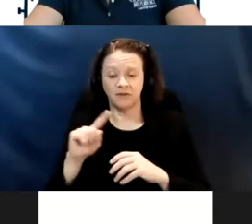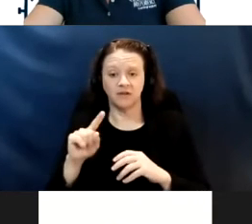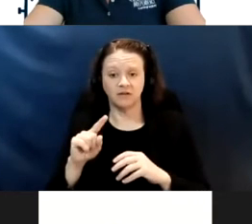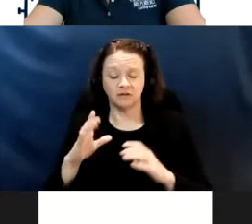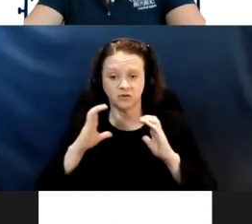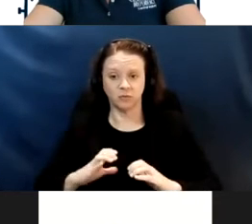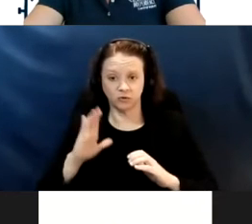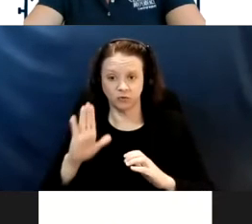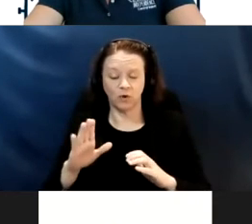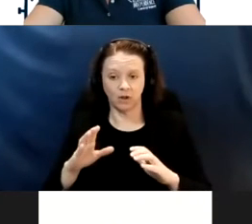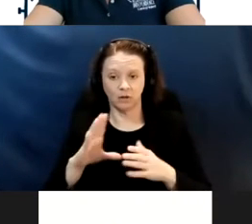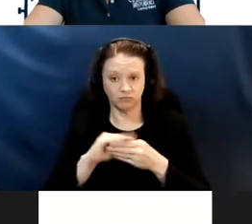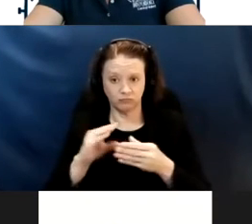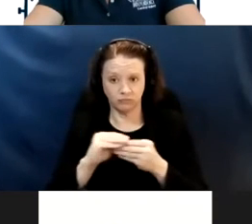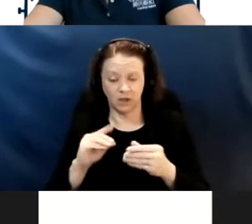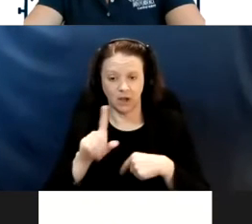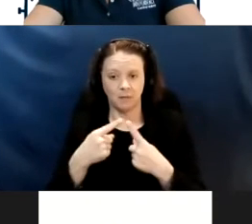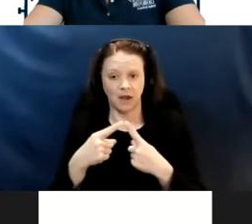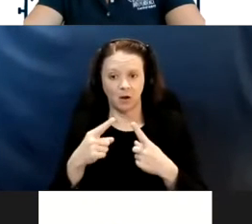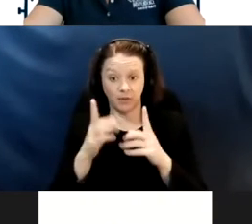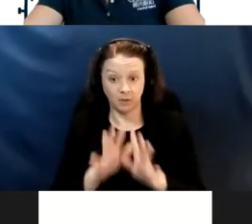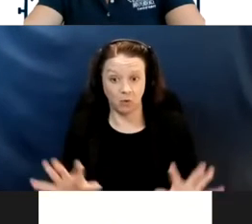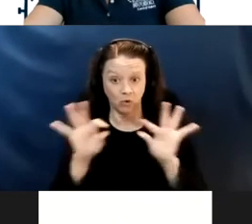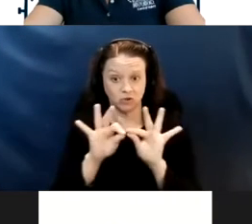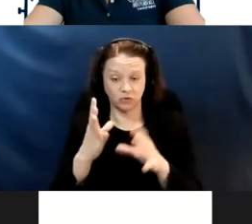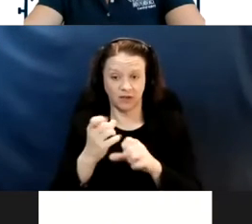of getting the vaccination and why it's important to get vaccinated.